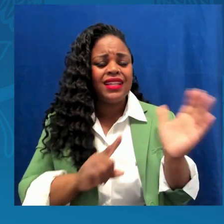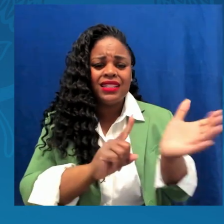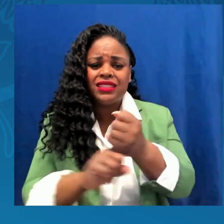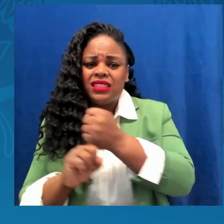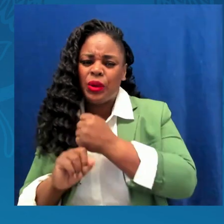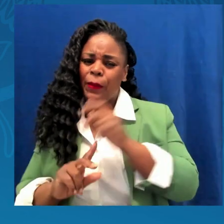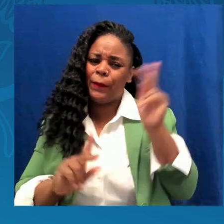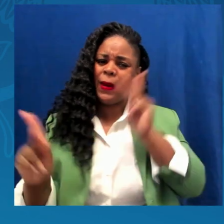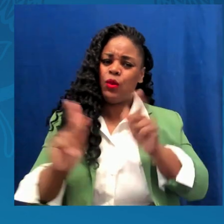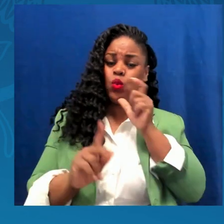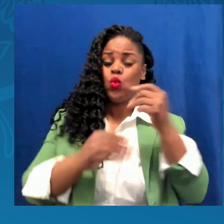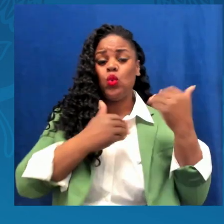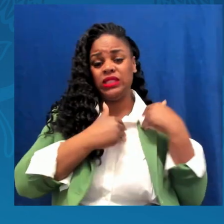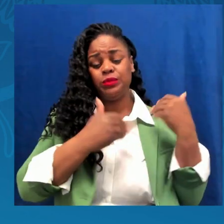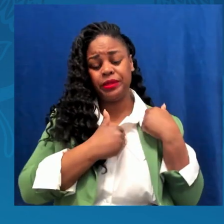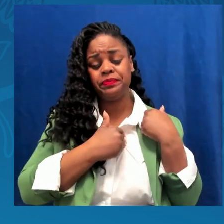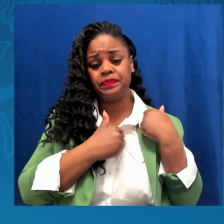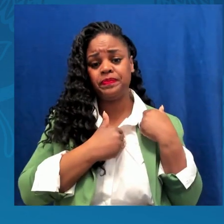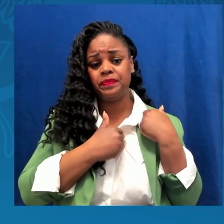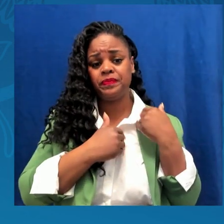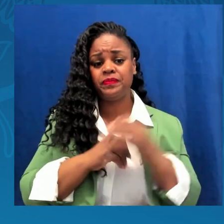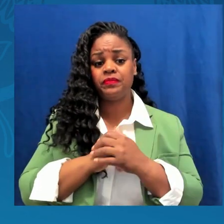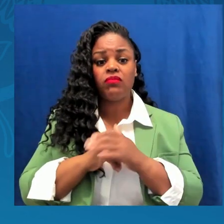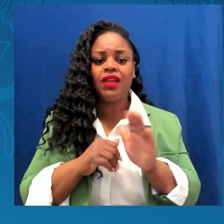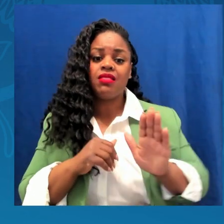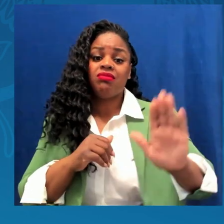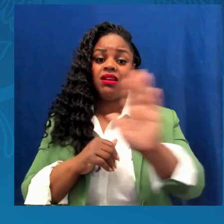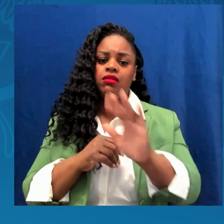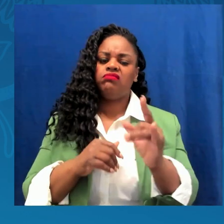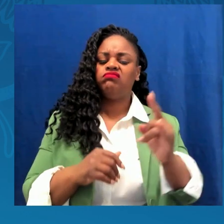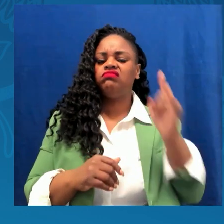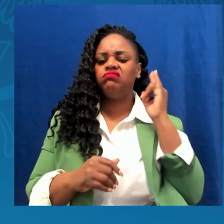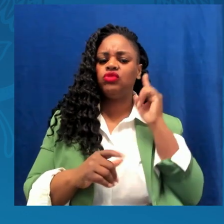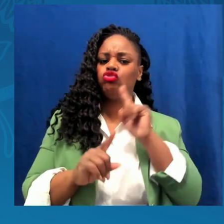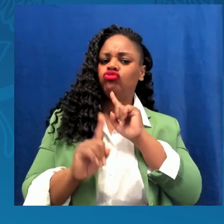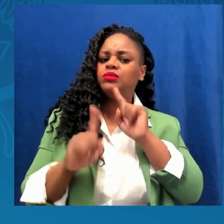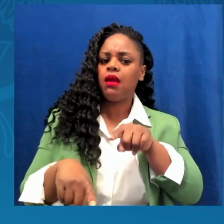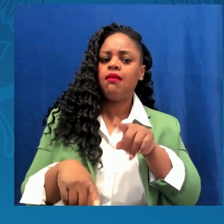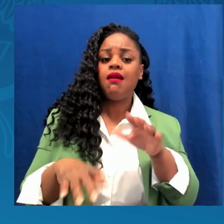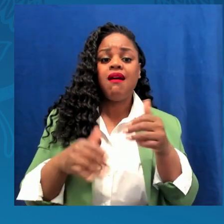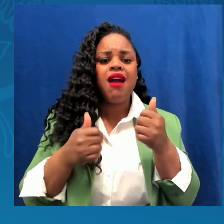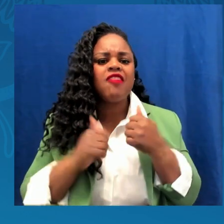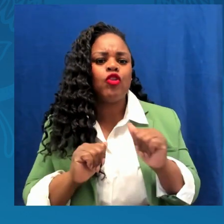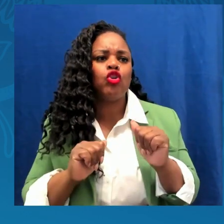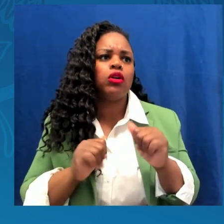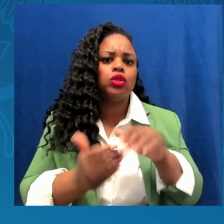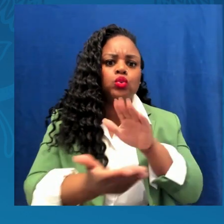Their prompt response and collective efforts allowed our institutions to reopen and continue operations.